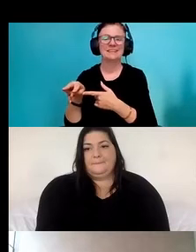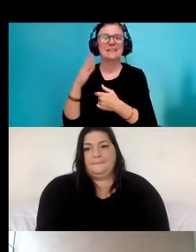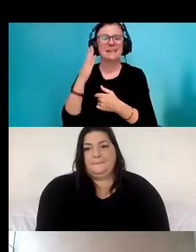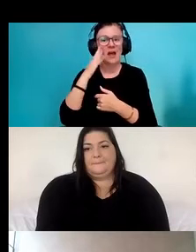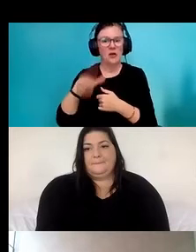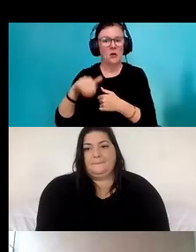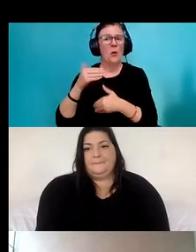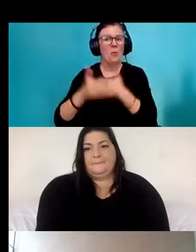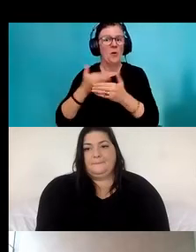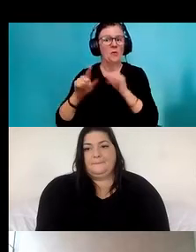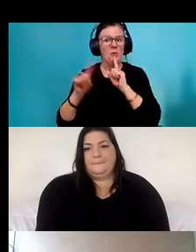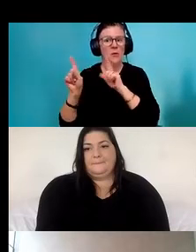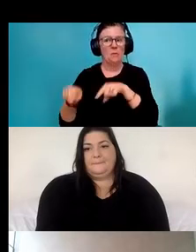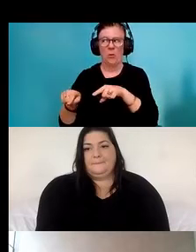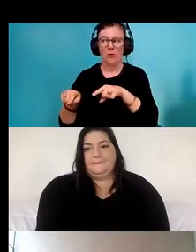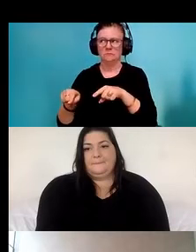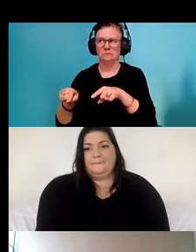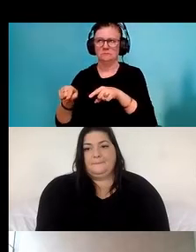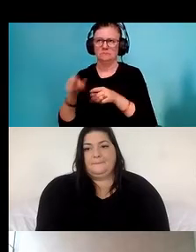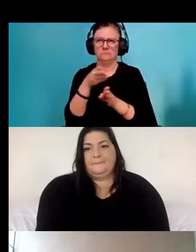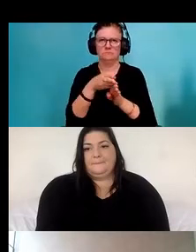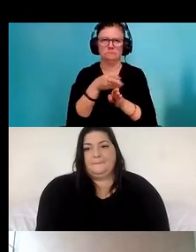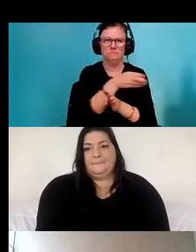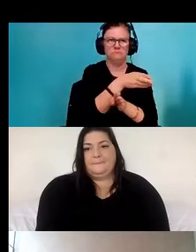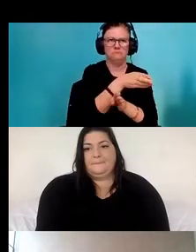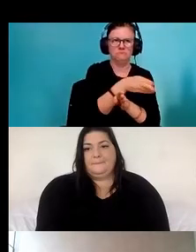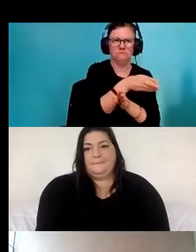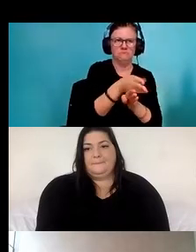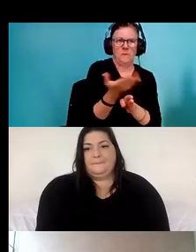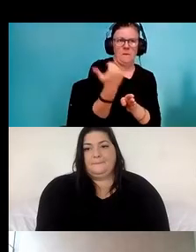are due 30 days after the close of the previous reporting